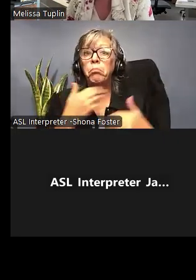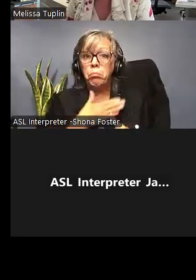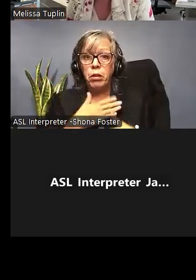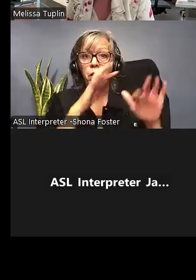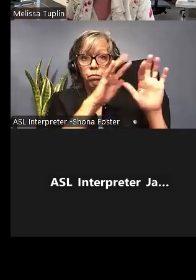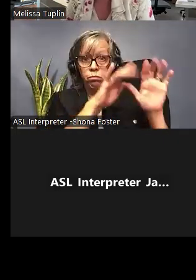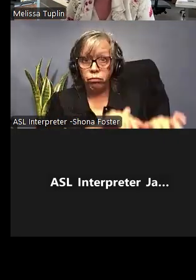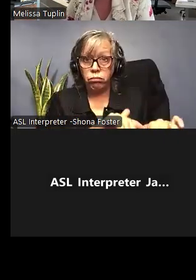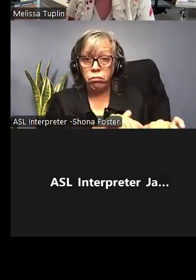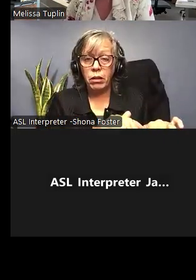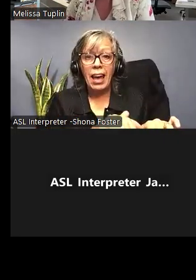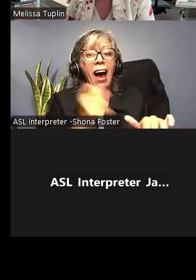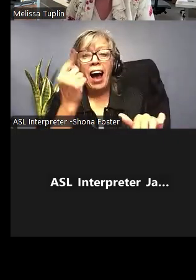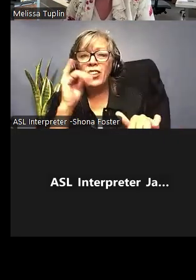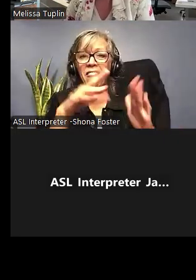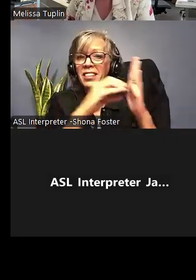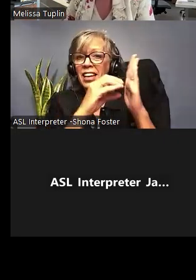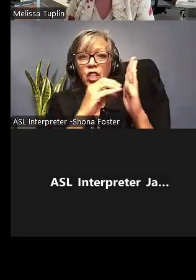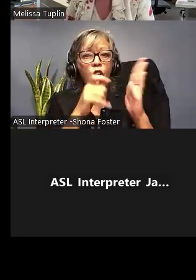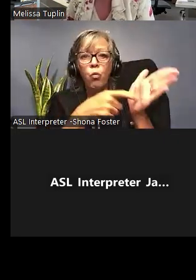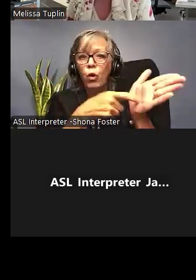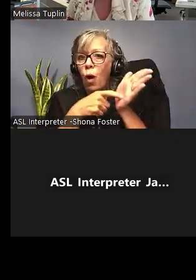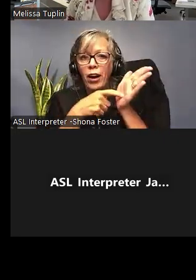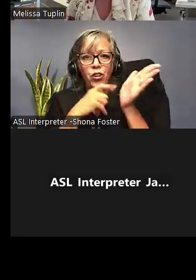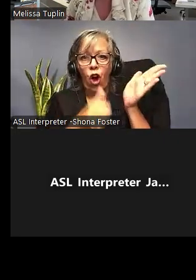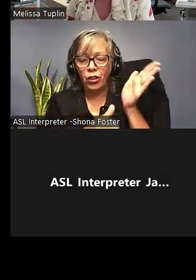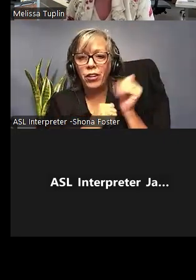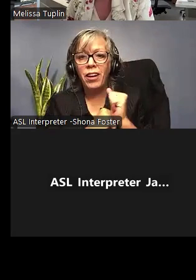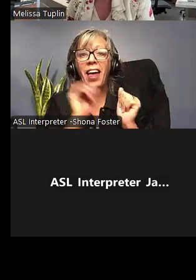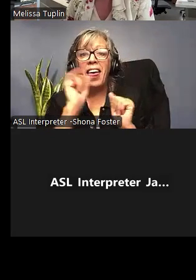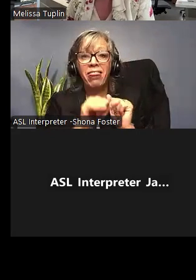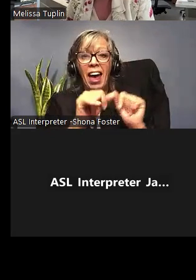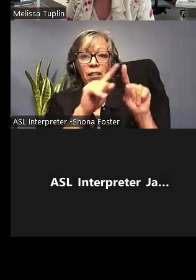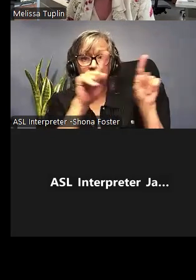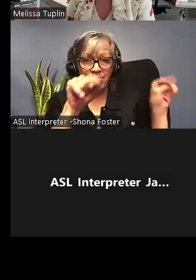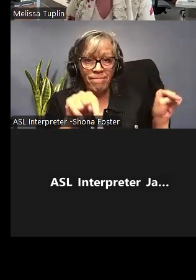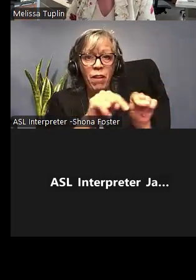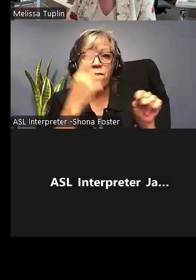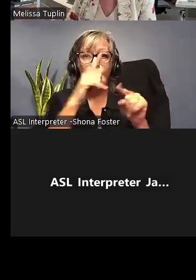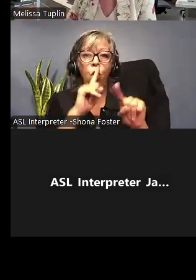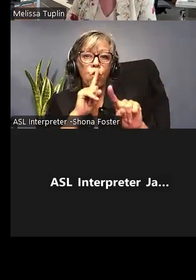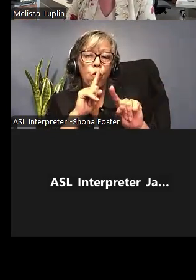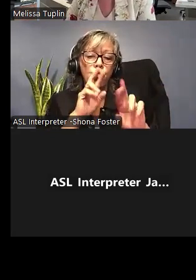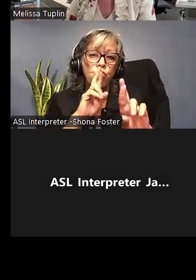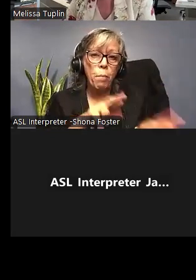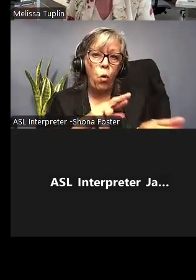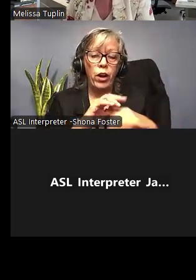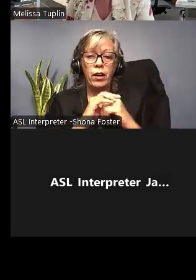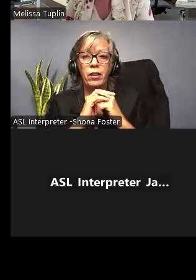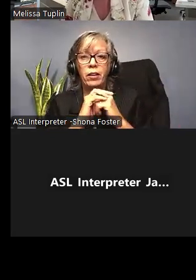required section. That field is mostly for our reporting, but I will say as a new applicant,